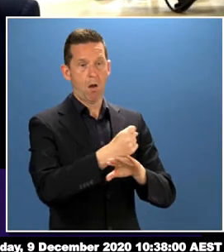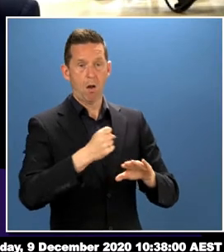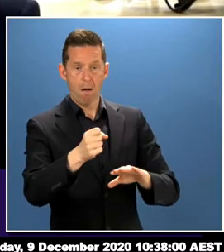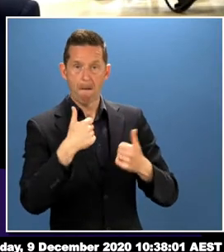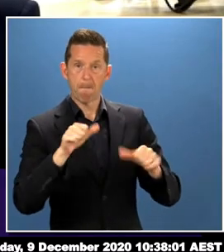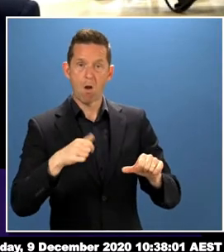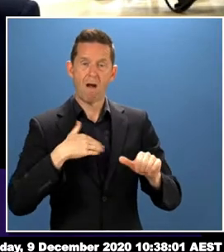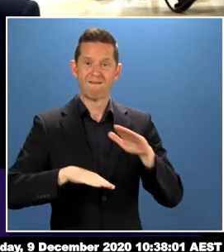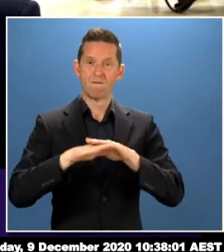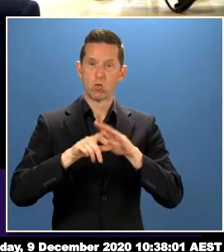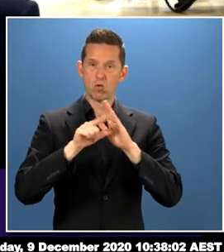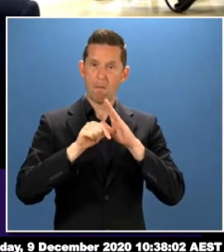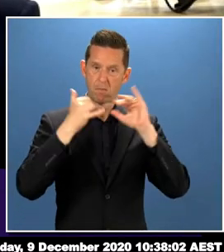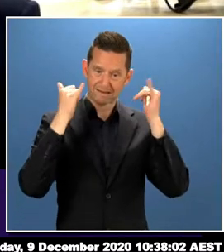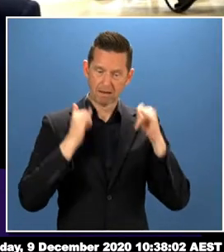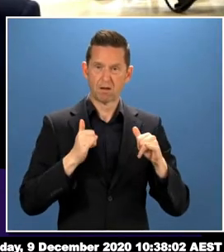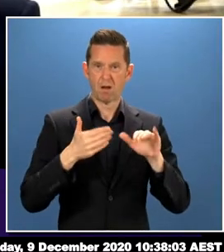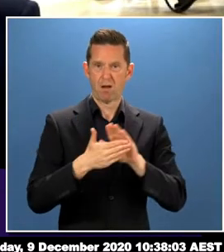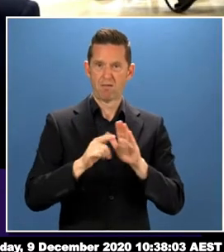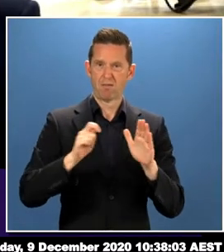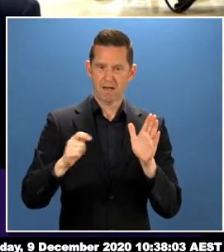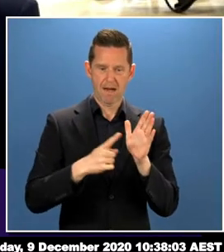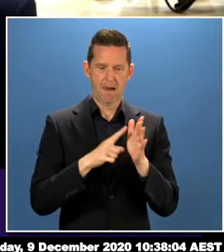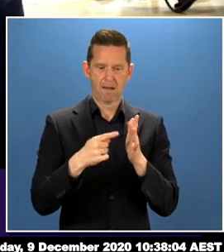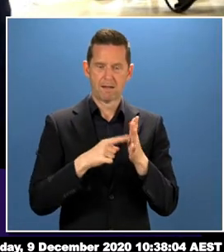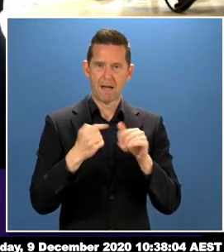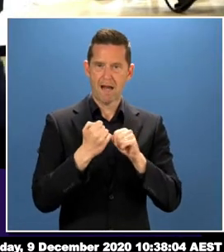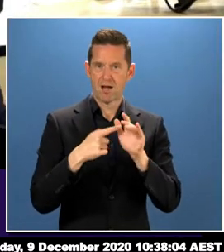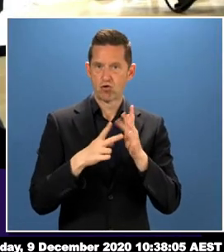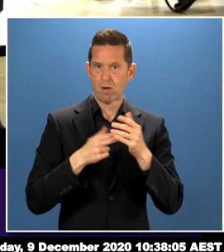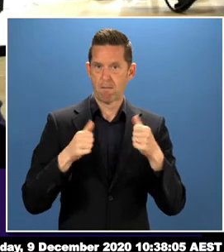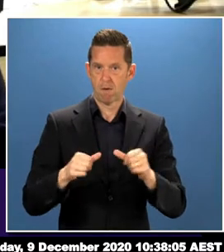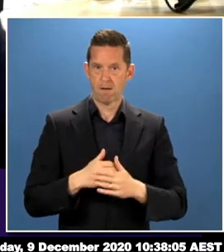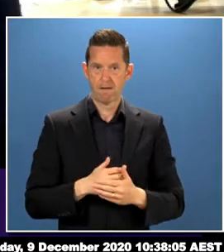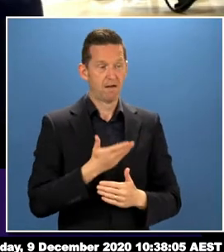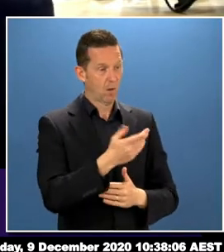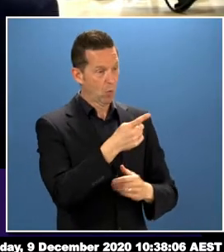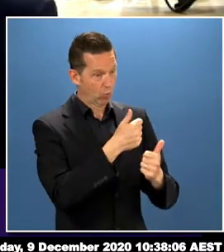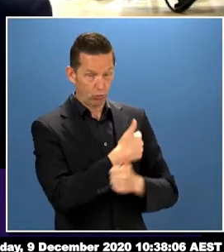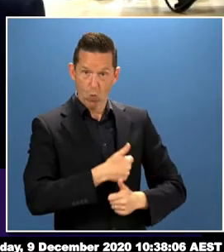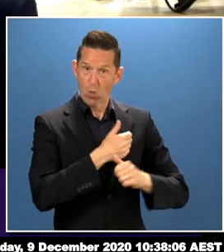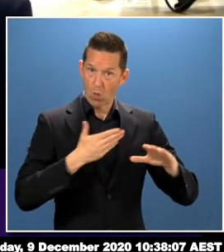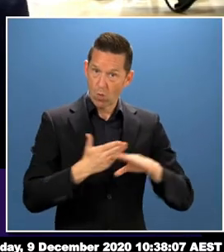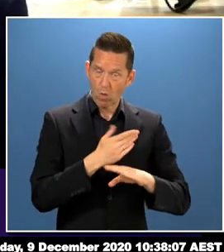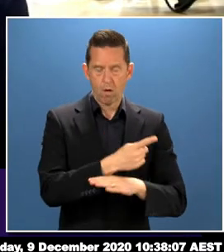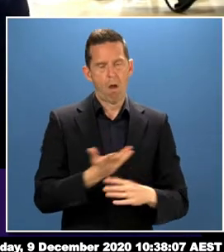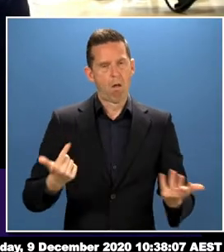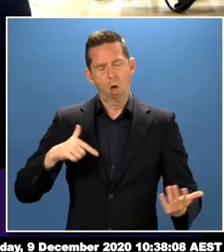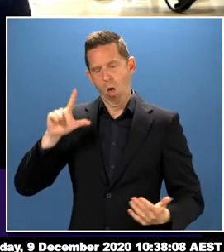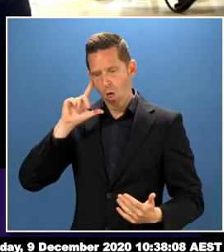full-time solicitor role in the litigation section. Excellent. Are you enjoying your role in the litigation team? Is it work that you're enjoying?" MR COLLINS: Very much so.